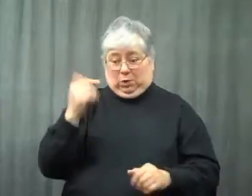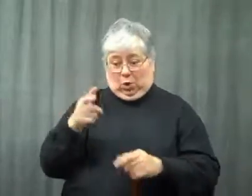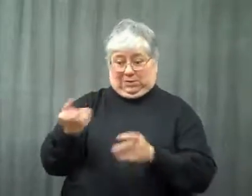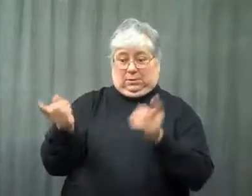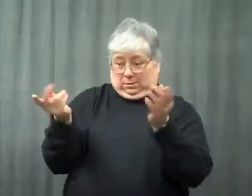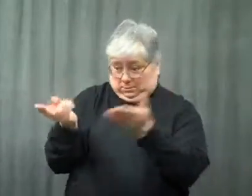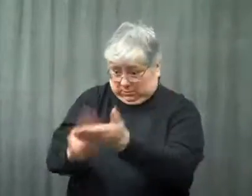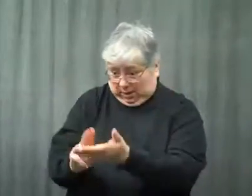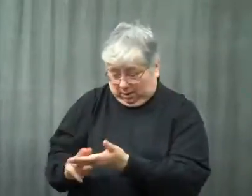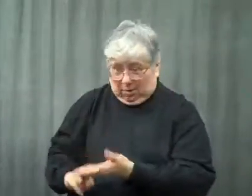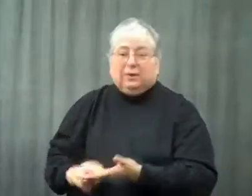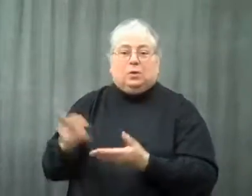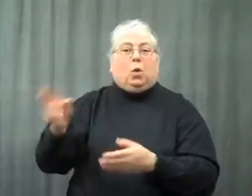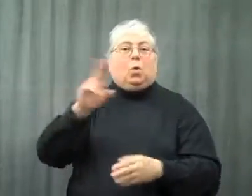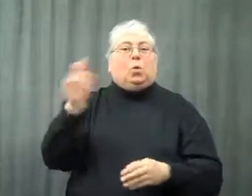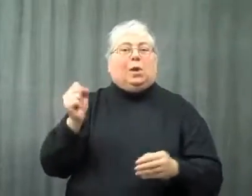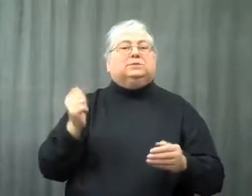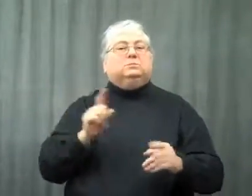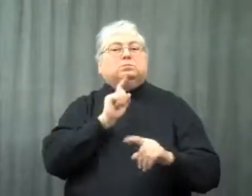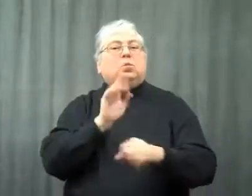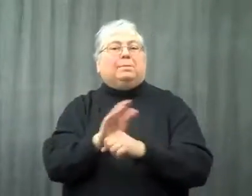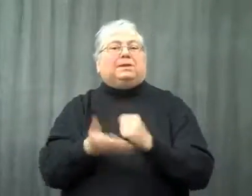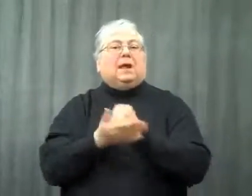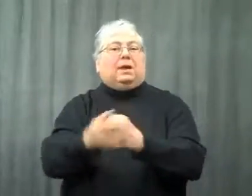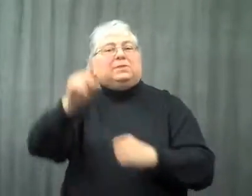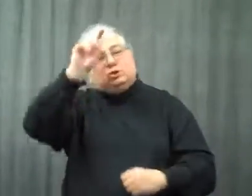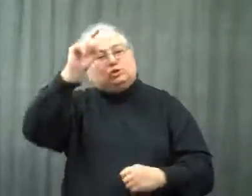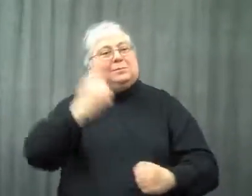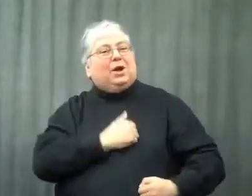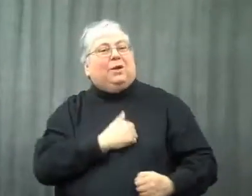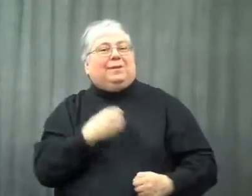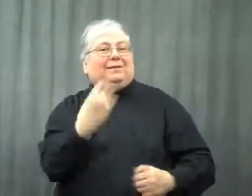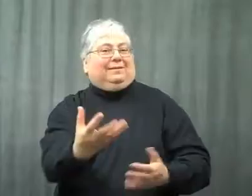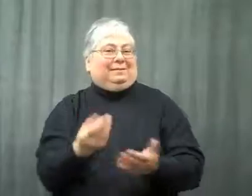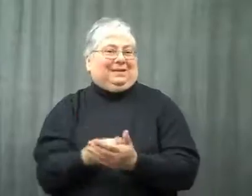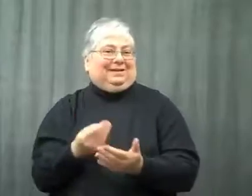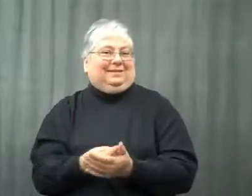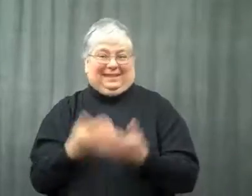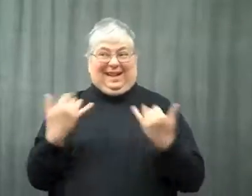because one of the provisions is monetary support from the U.S.